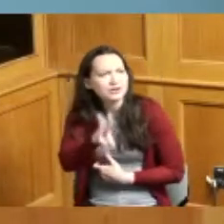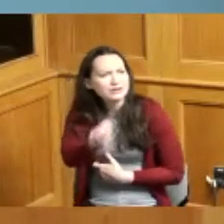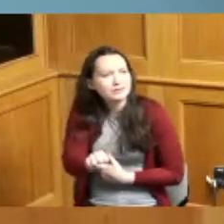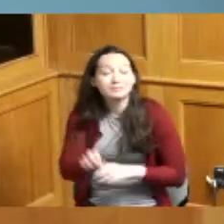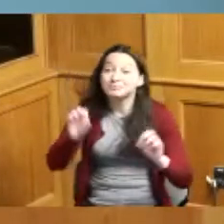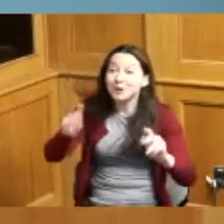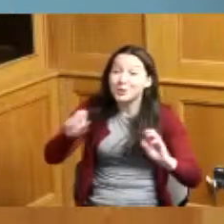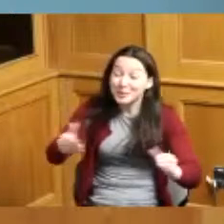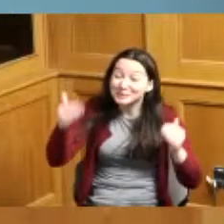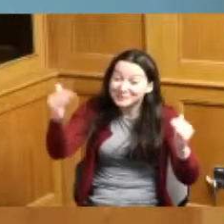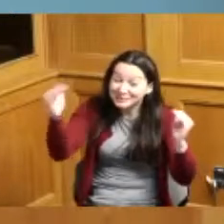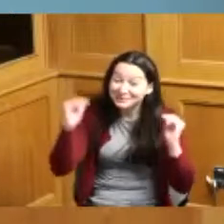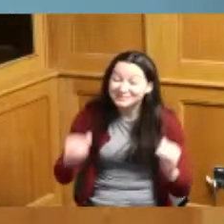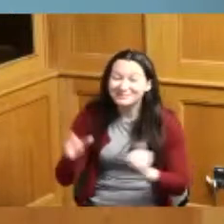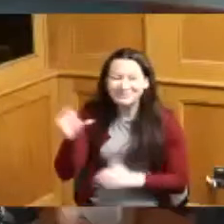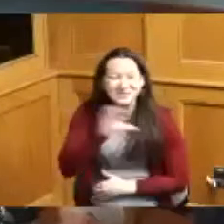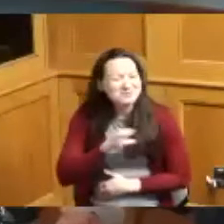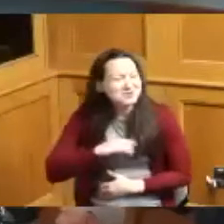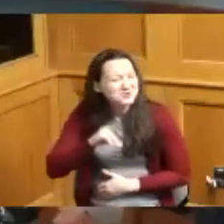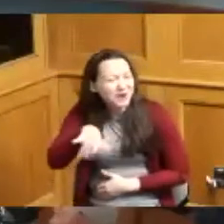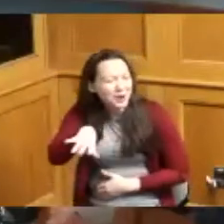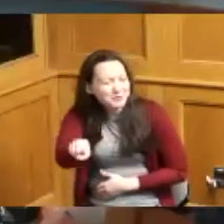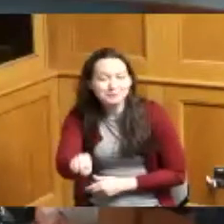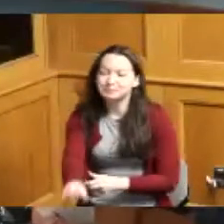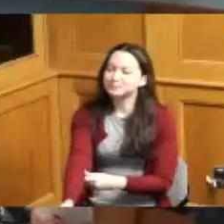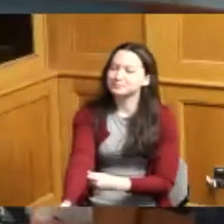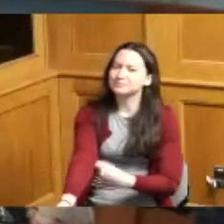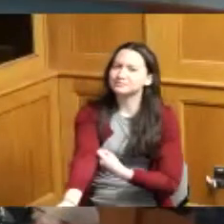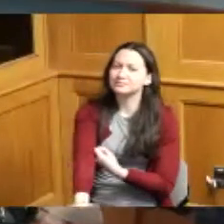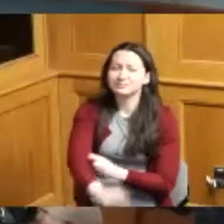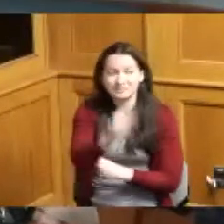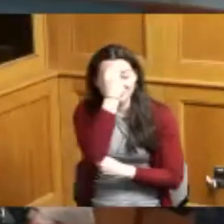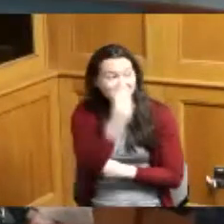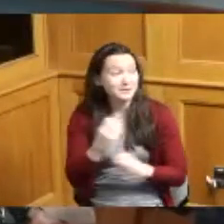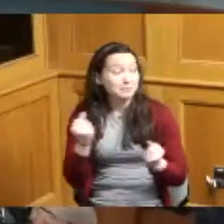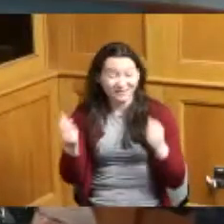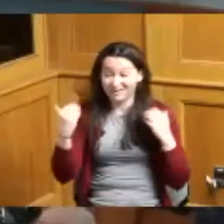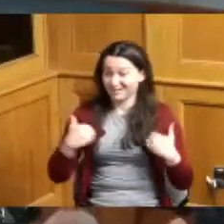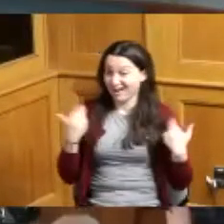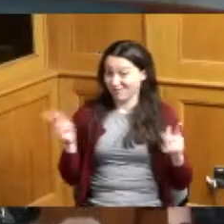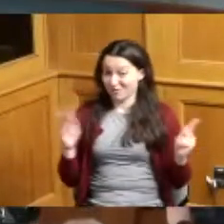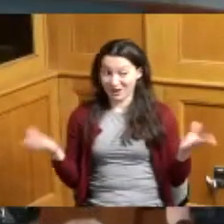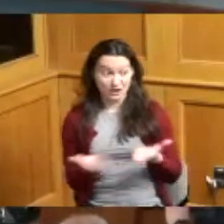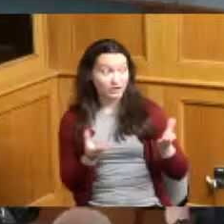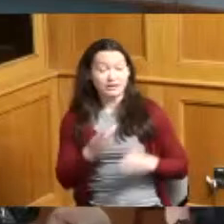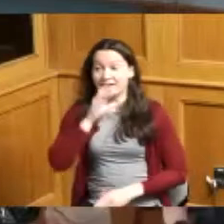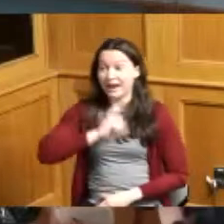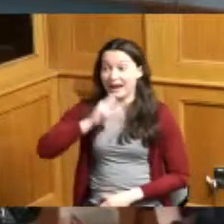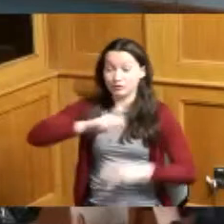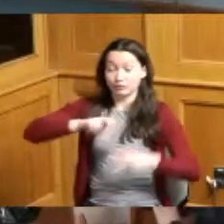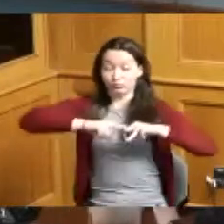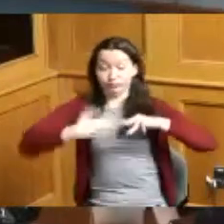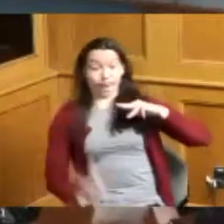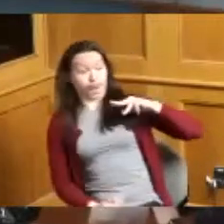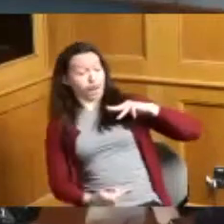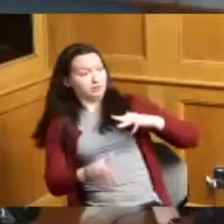we'll move forward Commissioner dreher thank you um I just do want to know that we've got a bunch of young people in the room our age has dropped dramatically because they're interns here